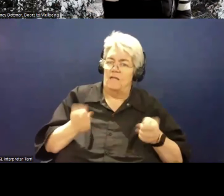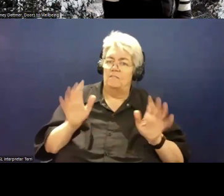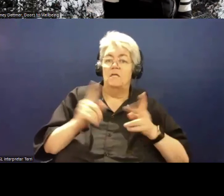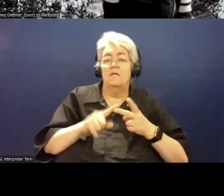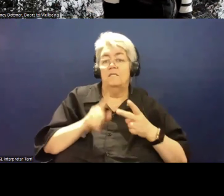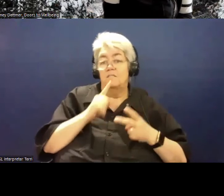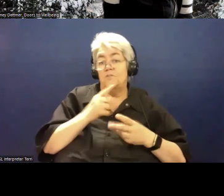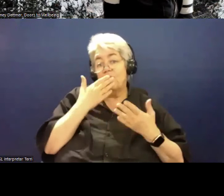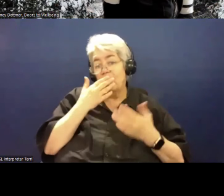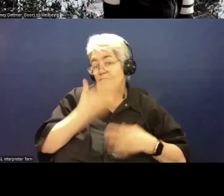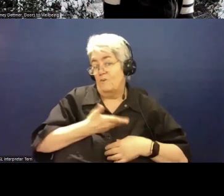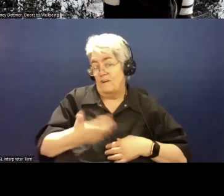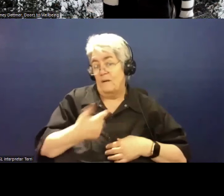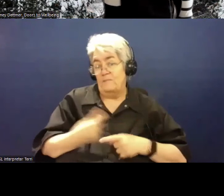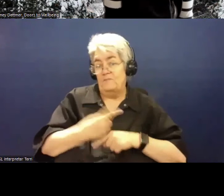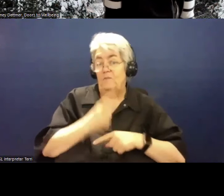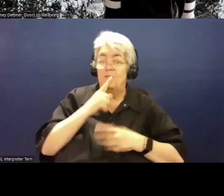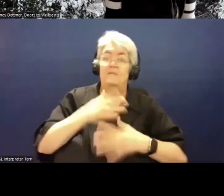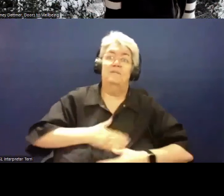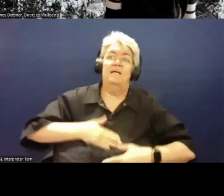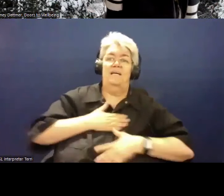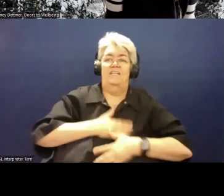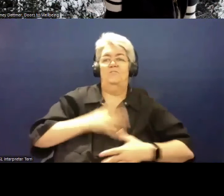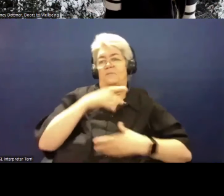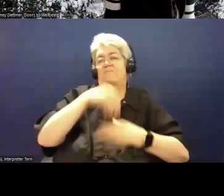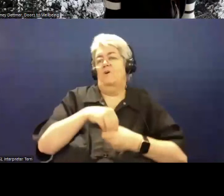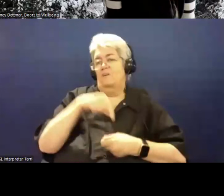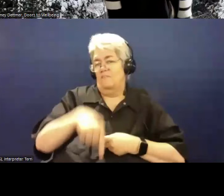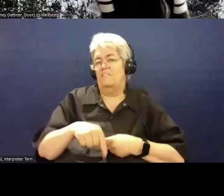IT IS A PLEASURE TO BE APART OF THE CRISIS JAM AND SPEAKING ON